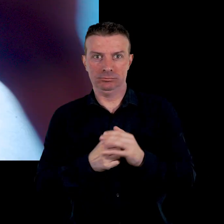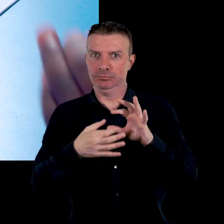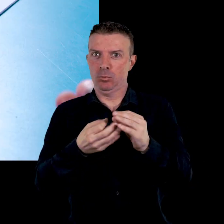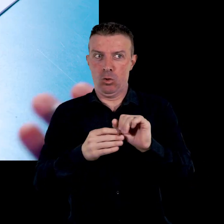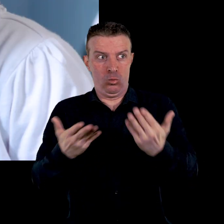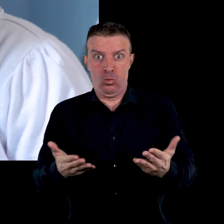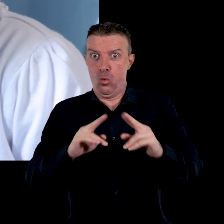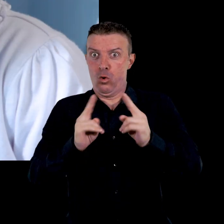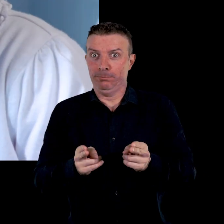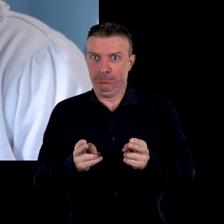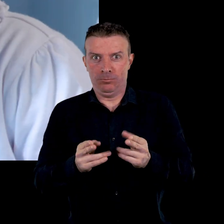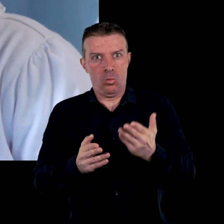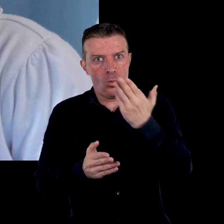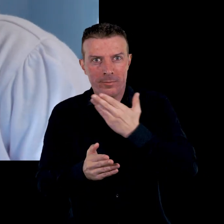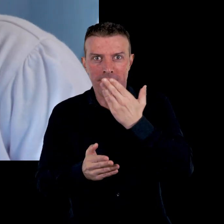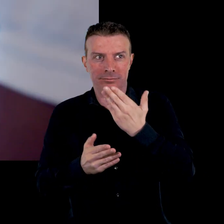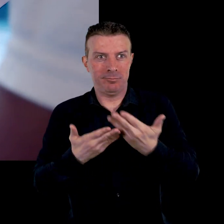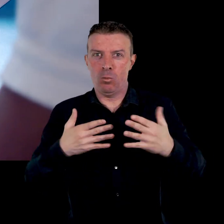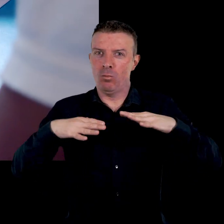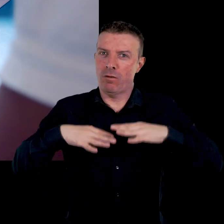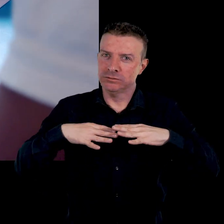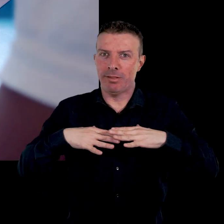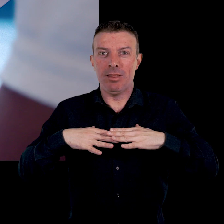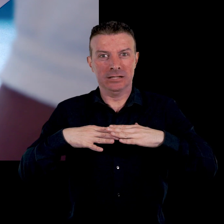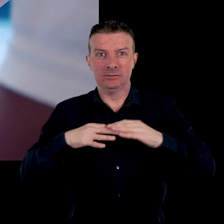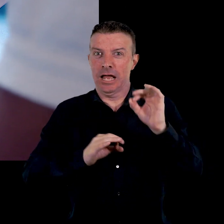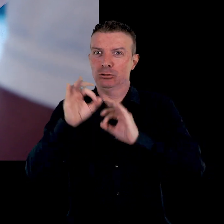It's about making your existing home warmer,